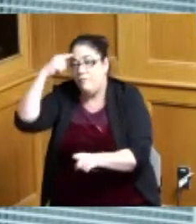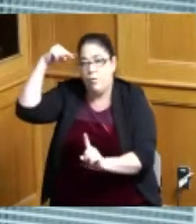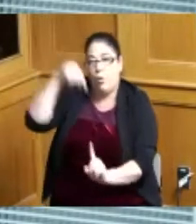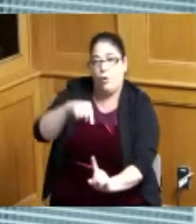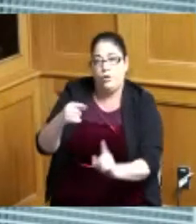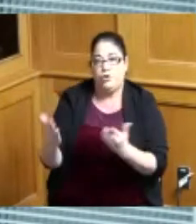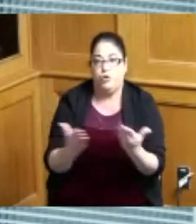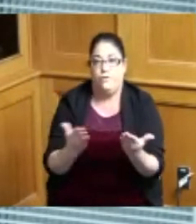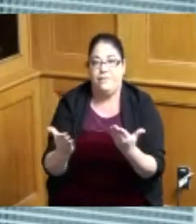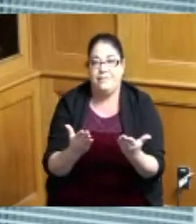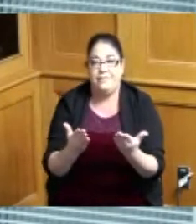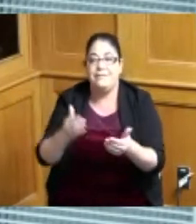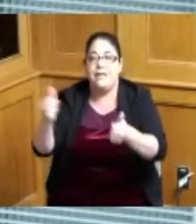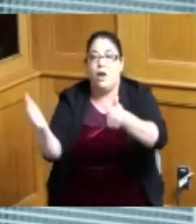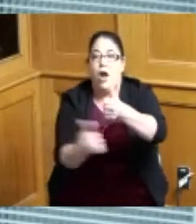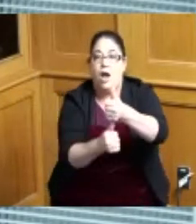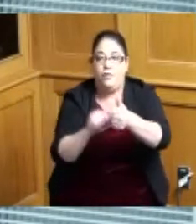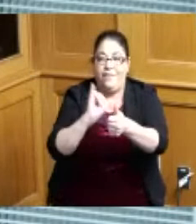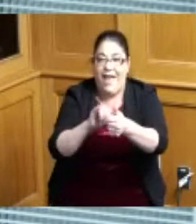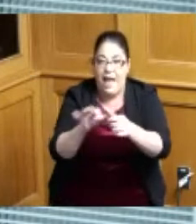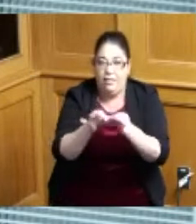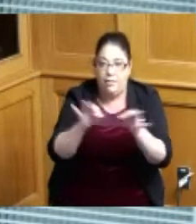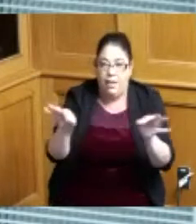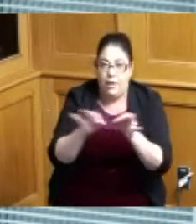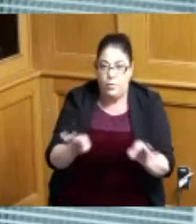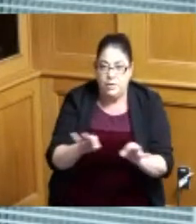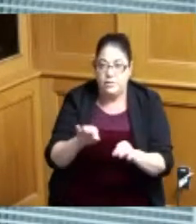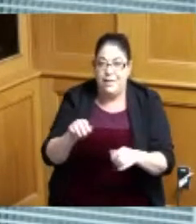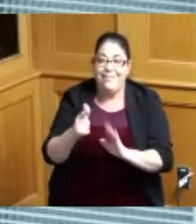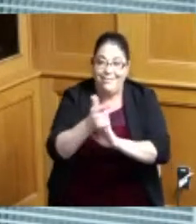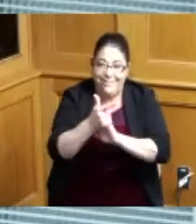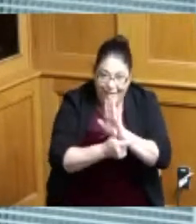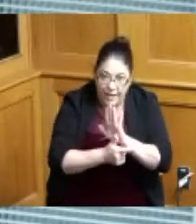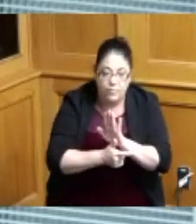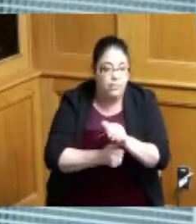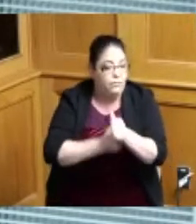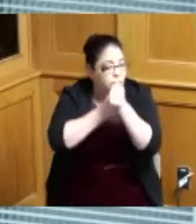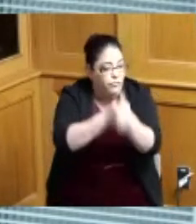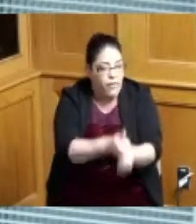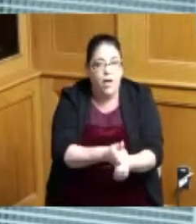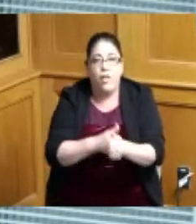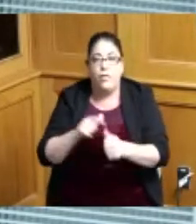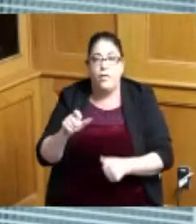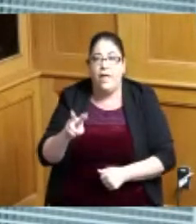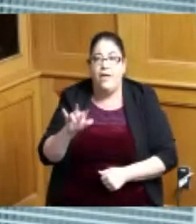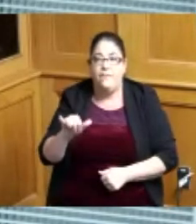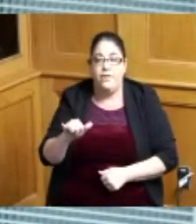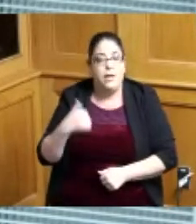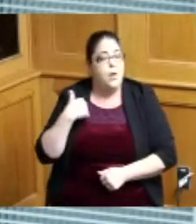that fall under the levy language legally that we are all that we can provide correct so where I'm